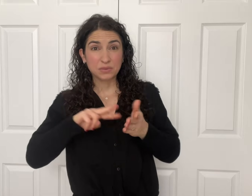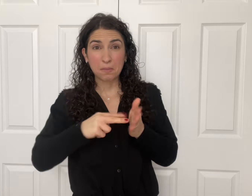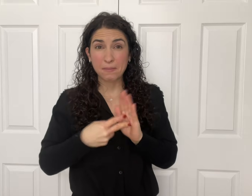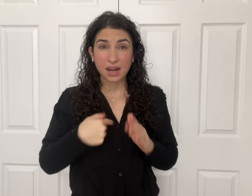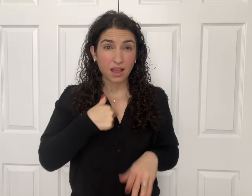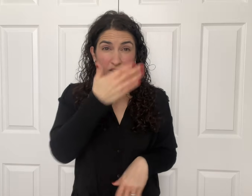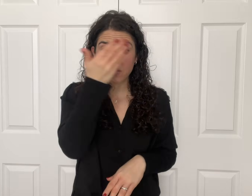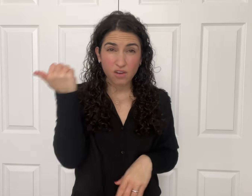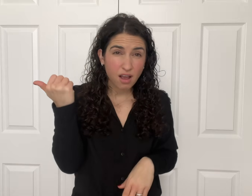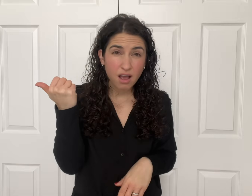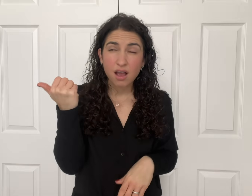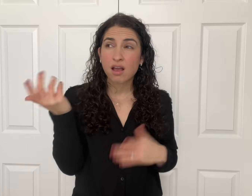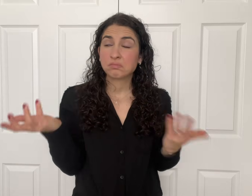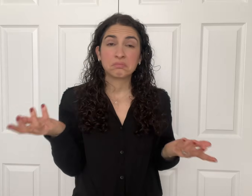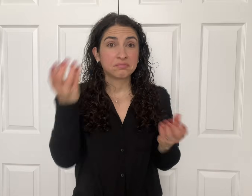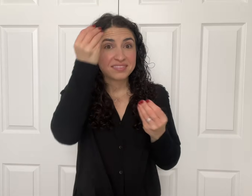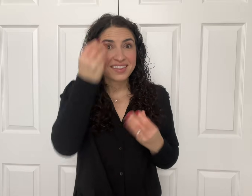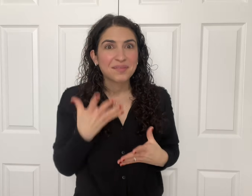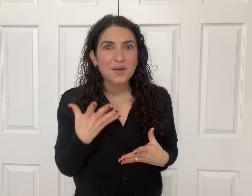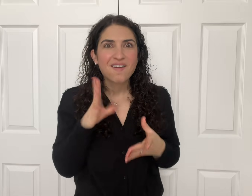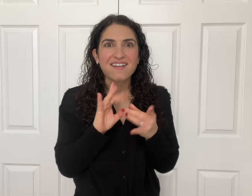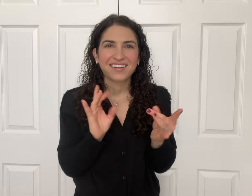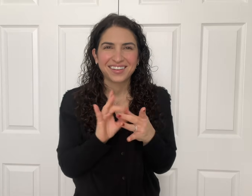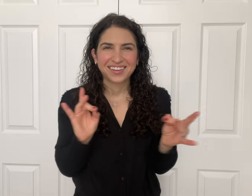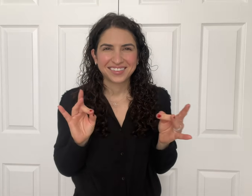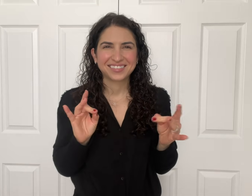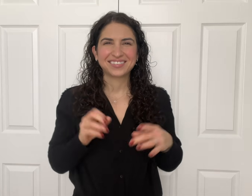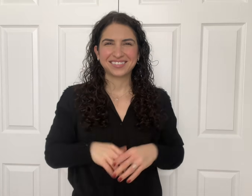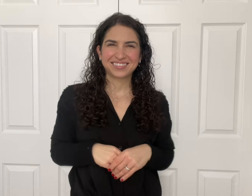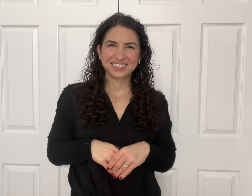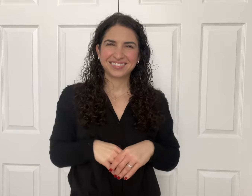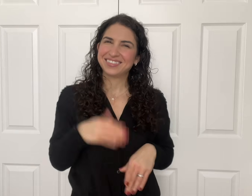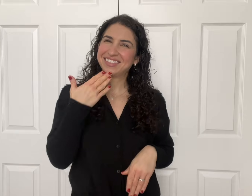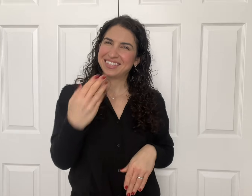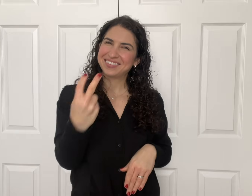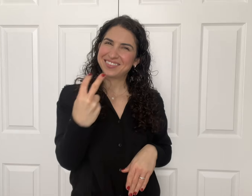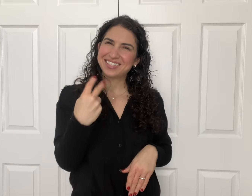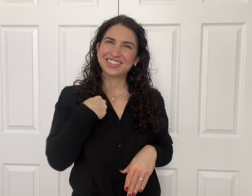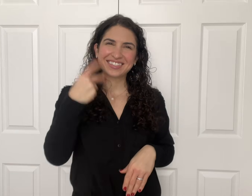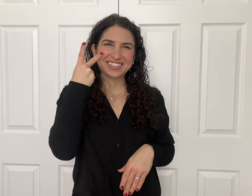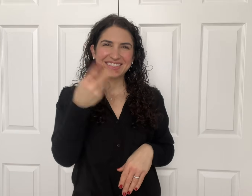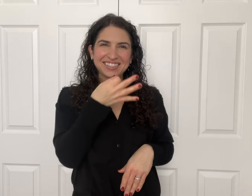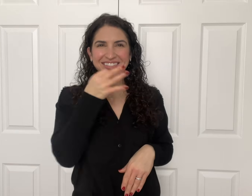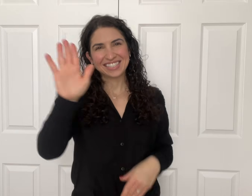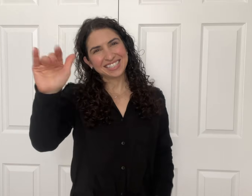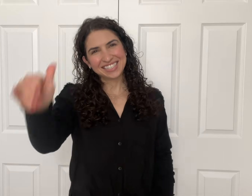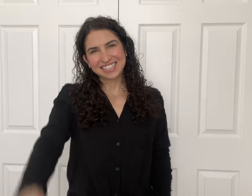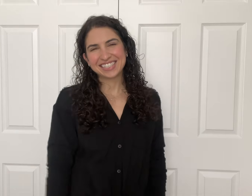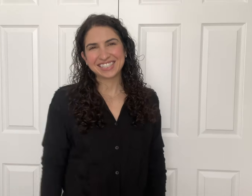Are there different meanings I forgot? Let me know in the comments. Thanks for watching. I'll see you soon. Bye.